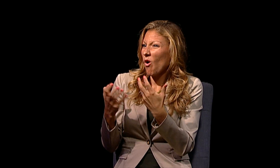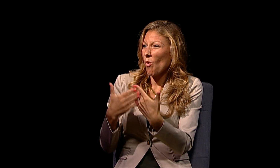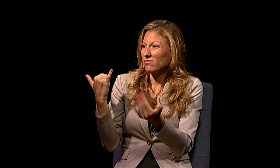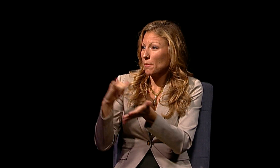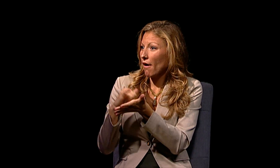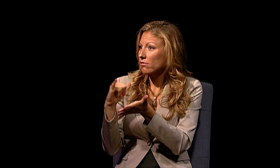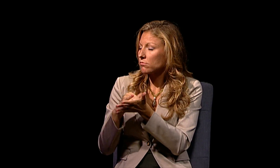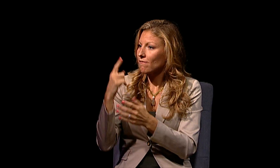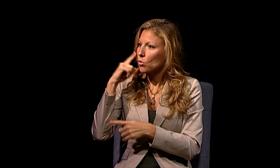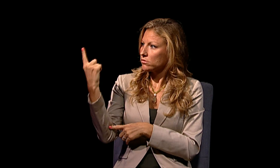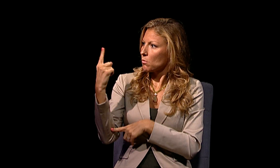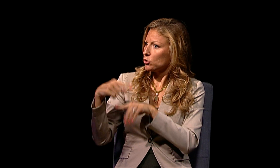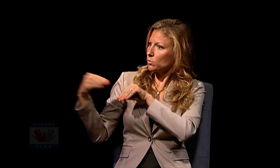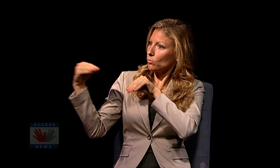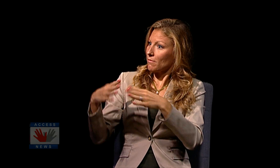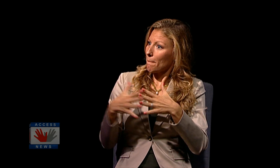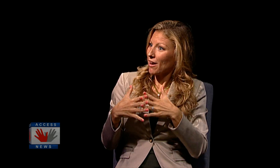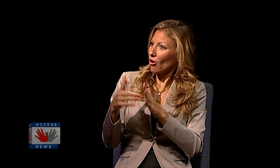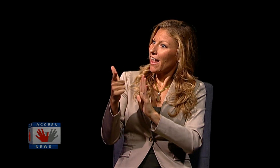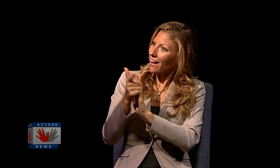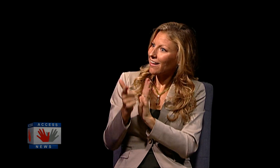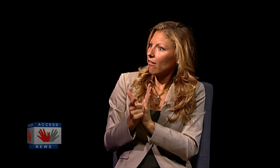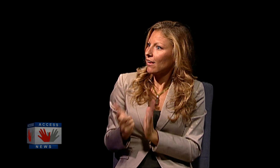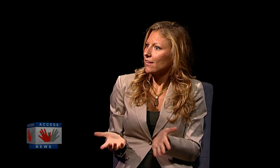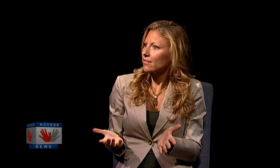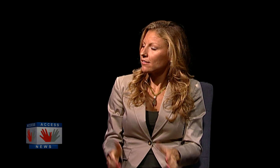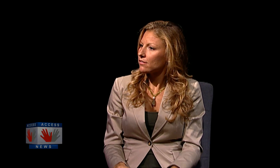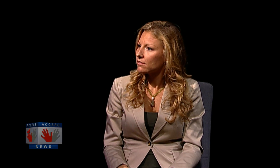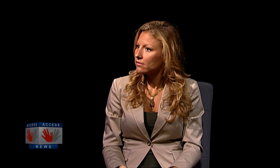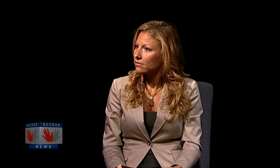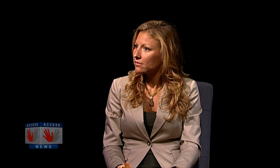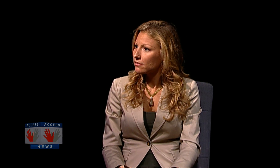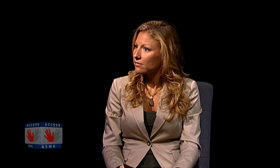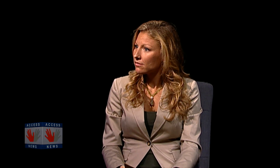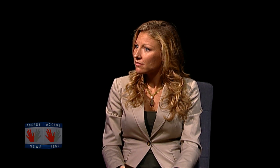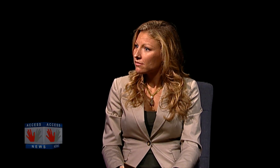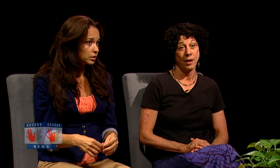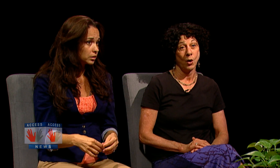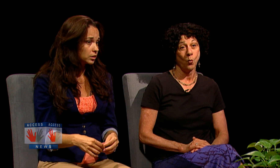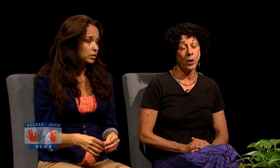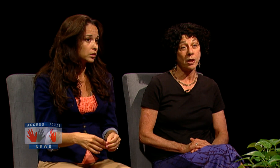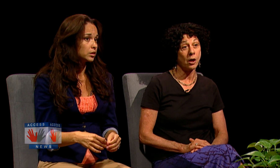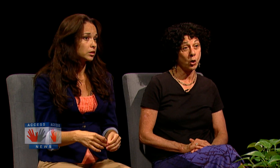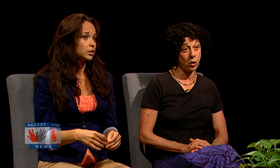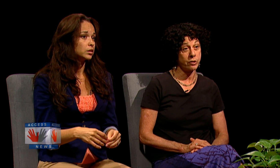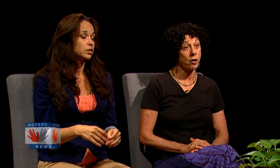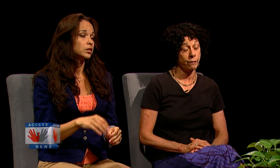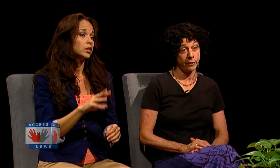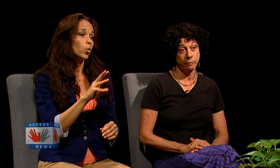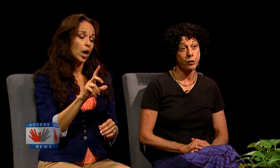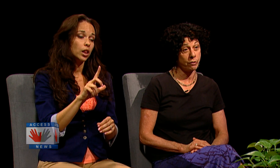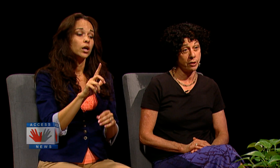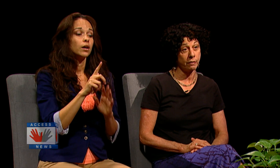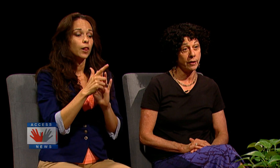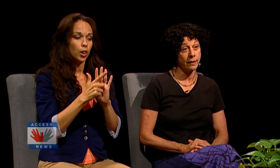THAT IT'S ALMOST IMPOSSIBLE FOR SOMEONE TO MOVE TO AMERICA LEGALLY? WELL, OUR LAWS ARE VERY RESTRICTIVE,